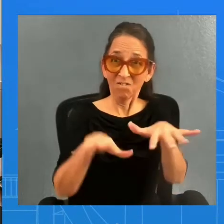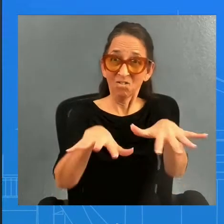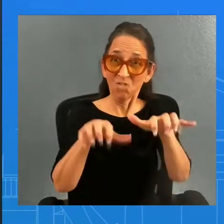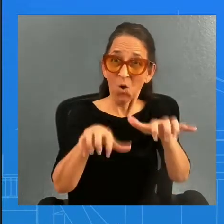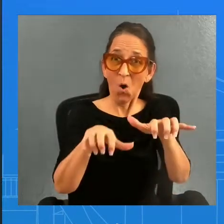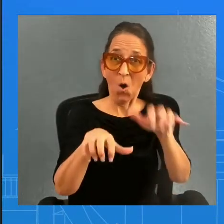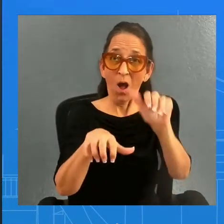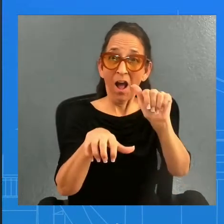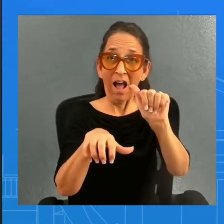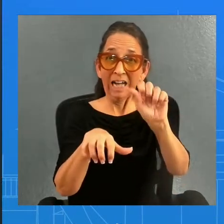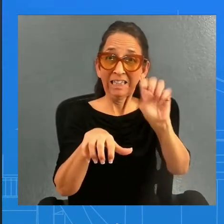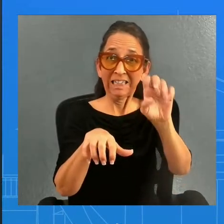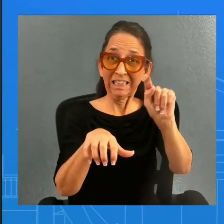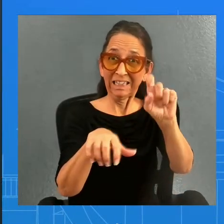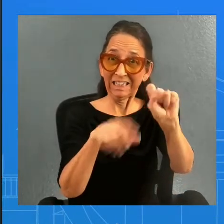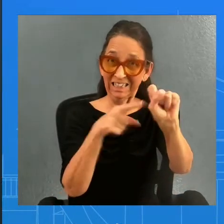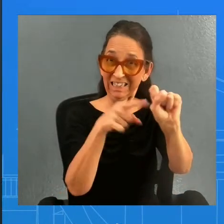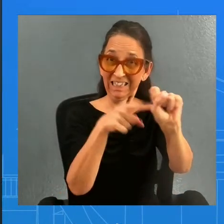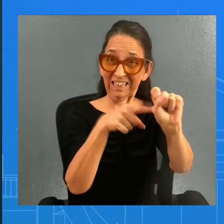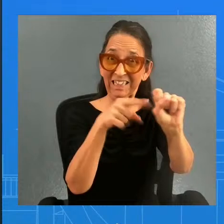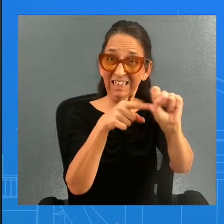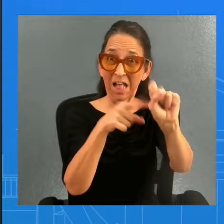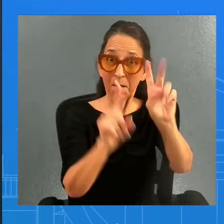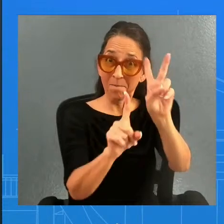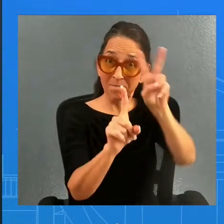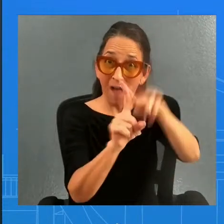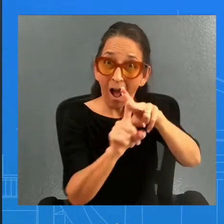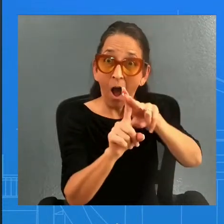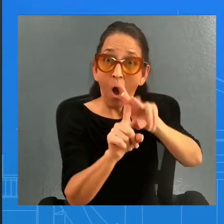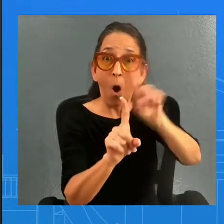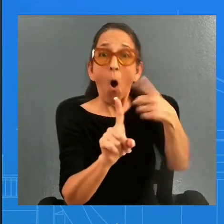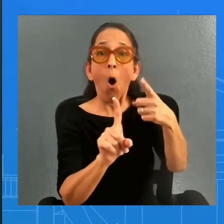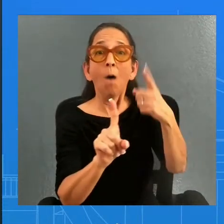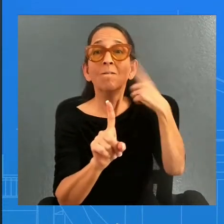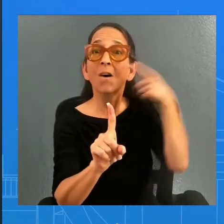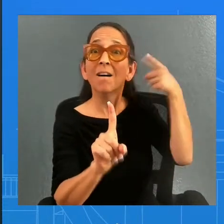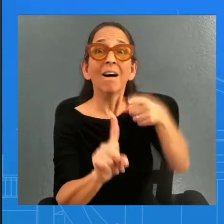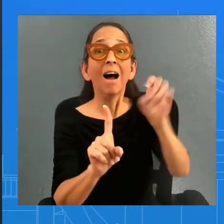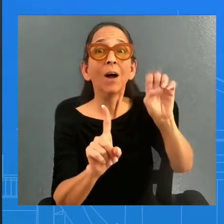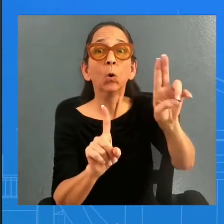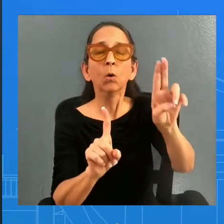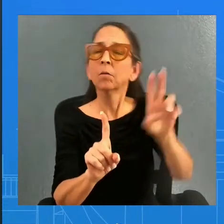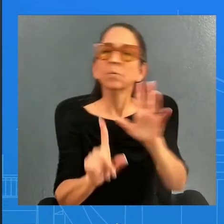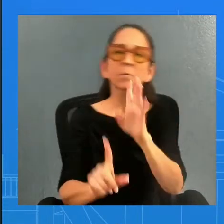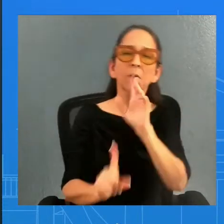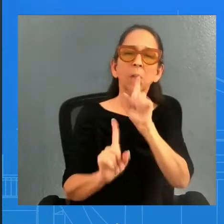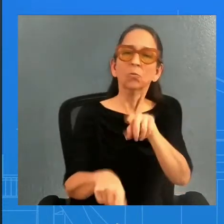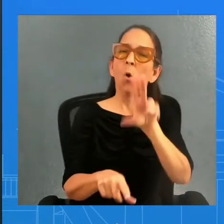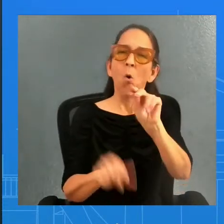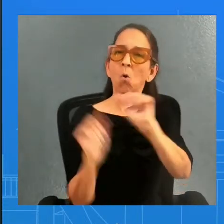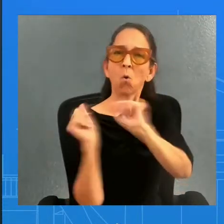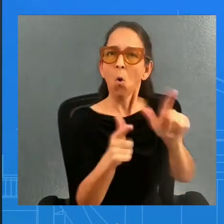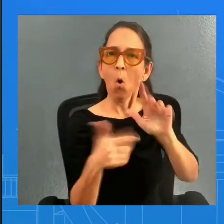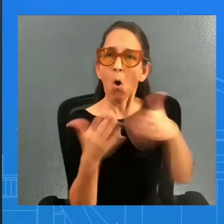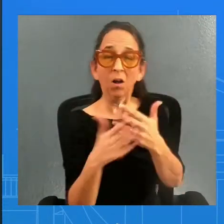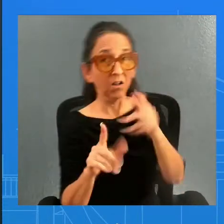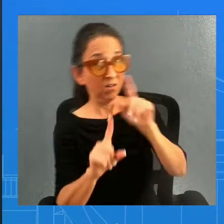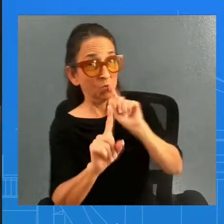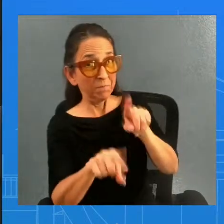Mr. Kirby: It is -- it's for all the frozen assets. The Press: Also in the U.S.? Mr. Kirby: I believe so. I believe so. The Press: Because this morning, I heard Daleep Singh